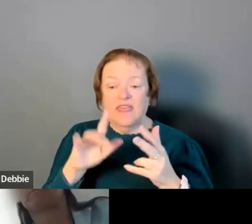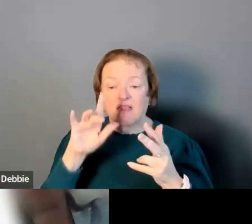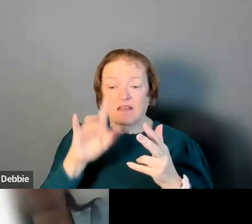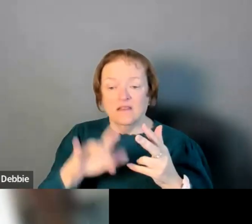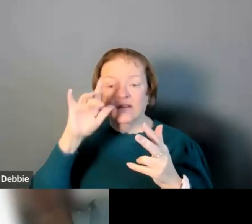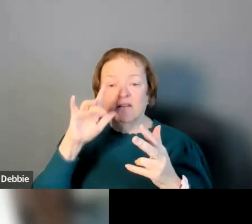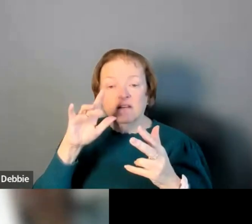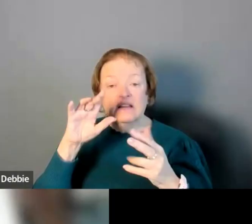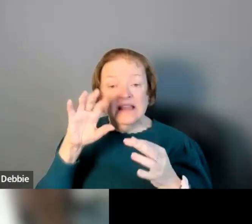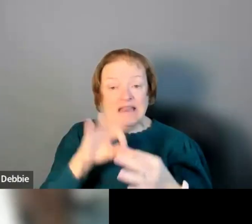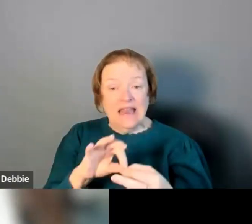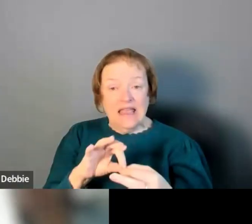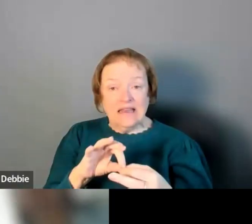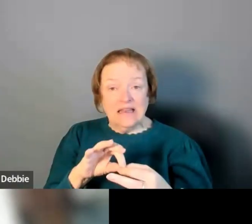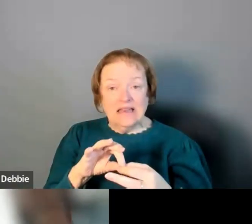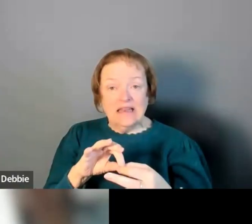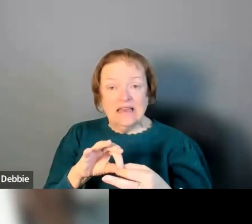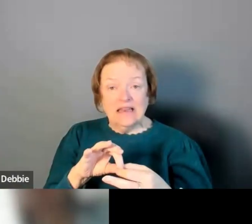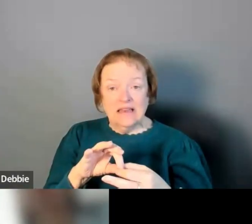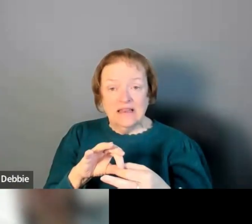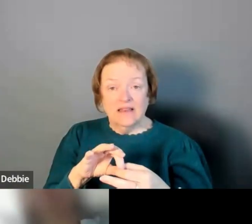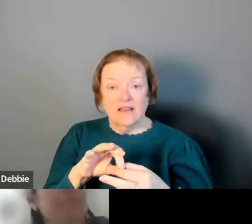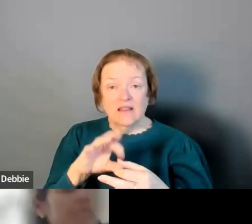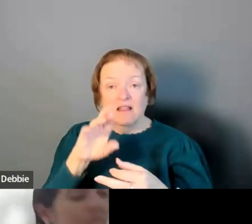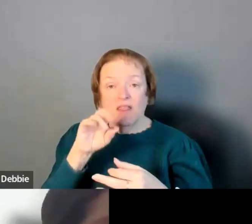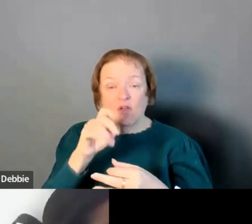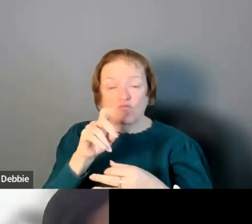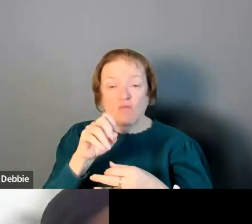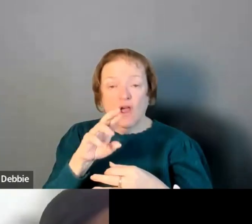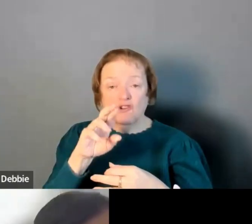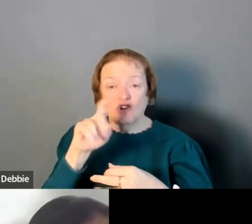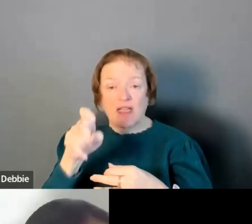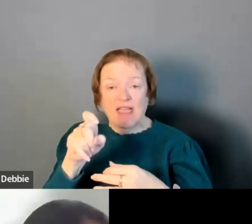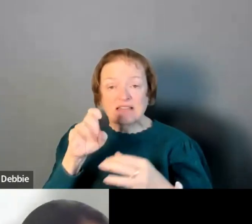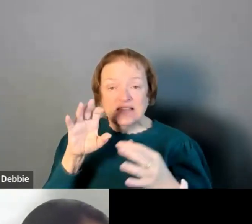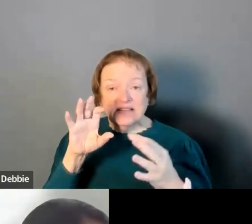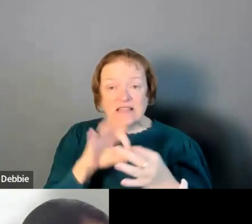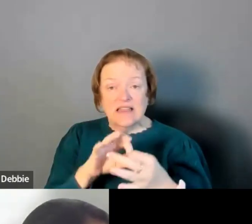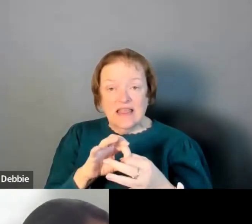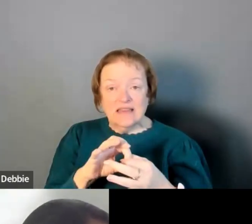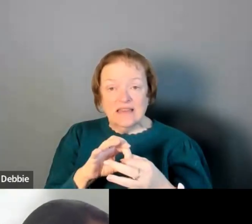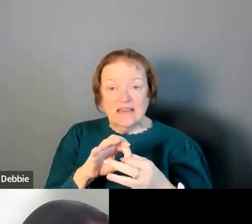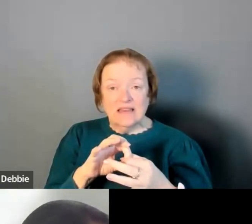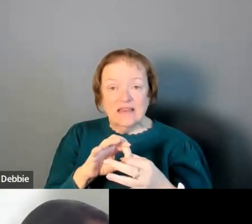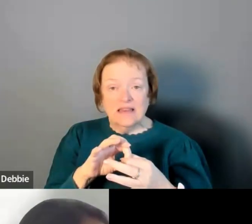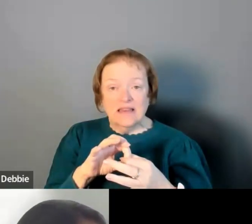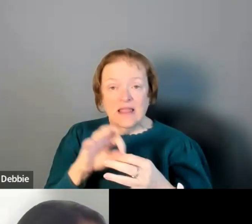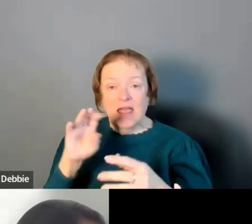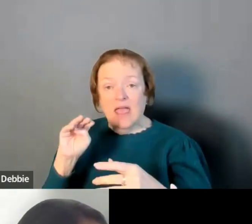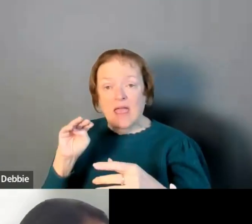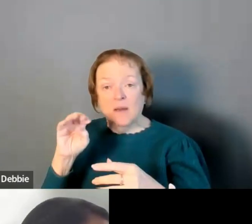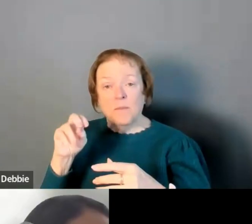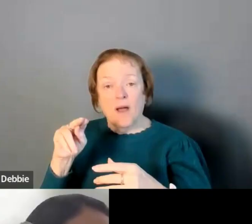A Roger X is connected. And Monica, can you hear me?